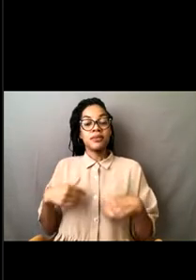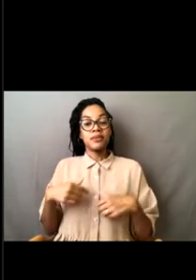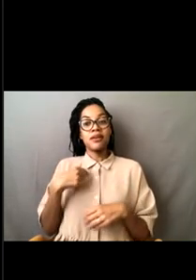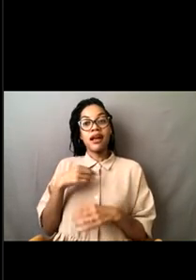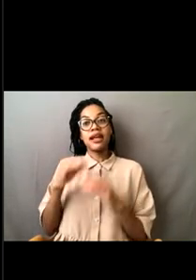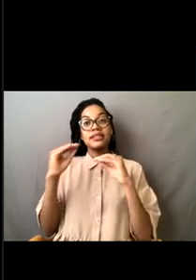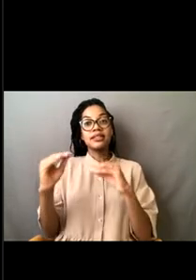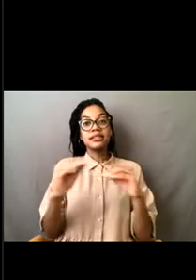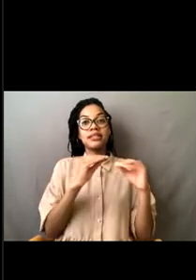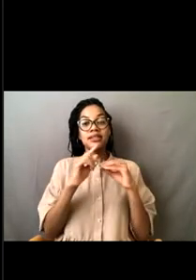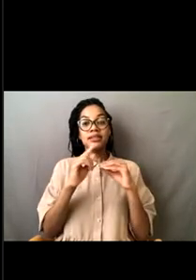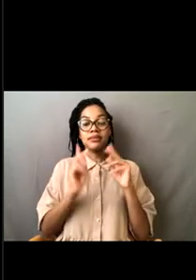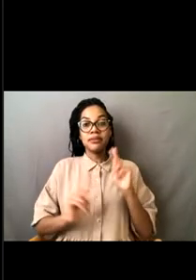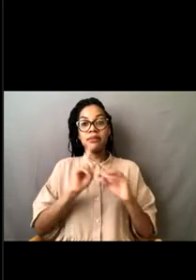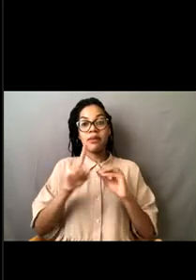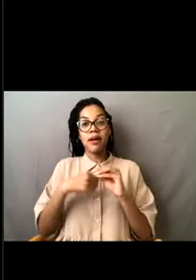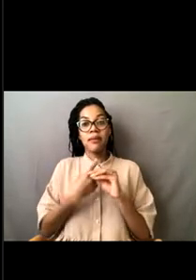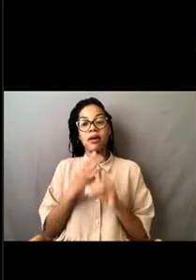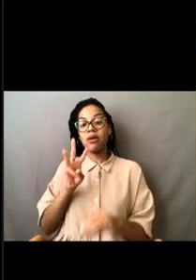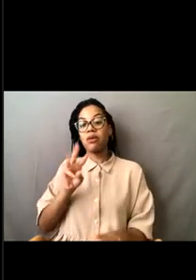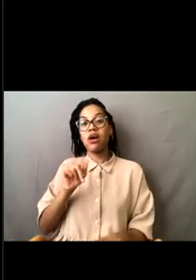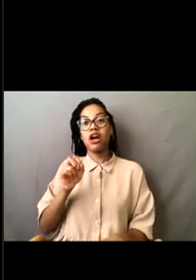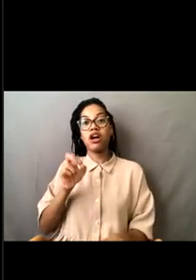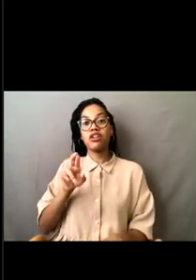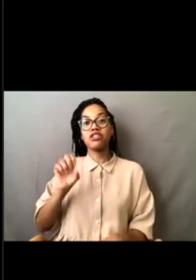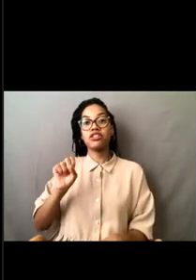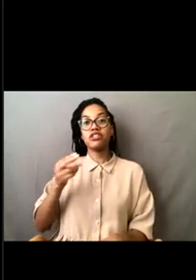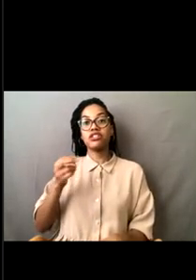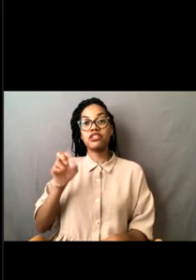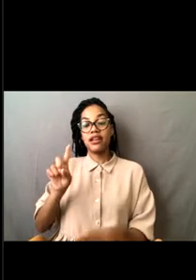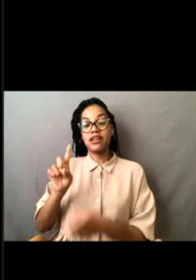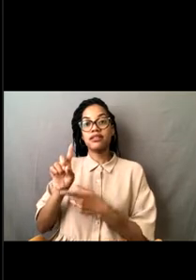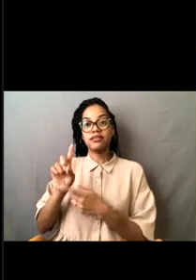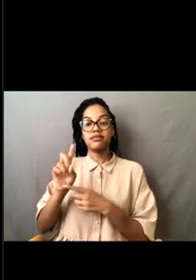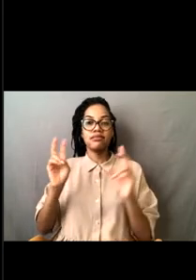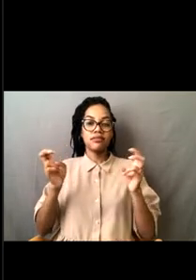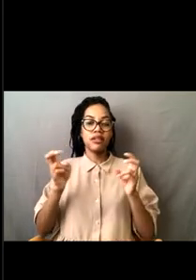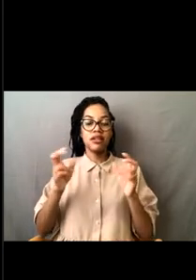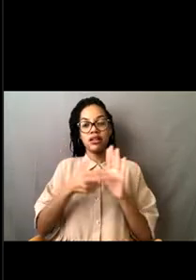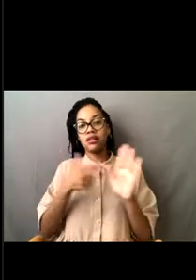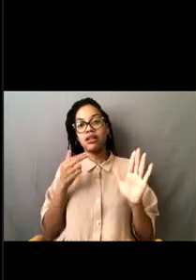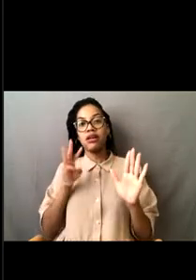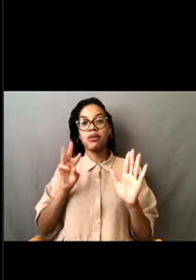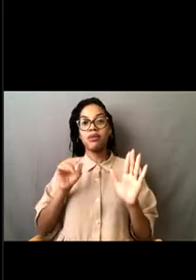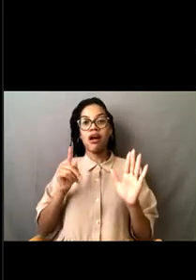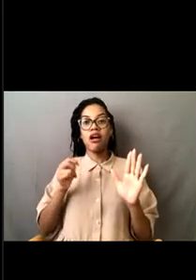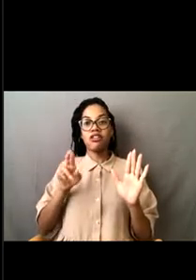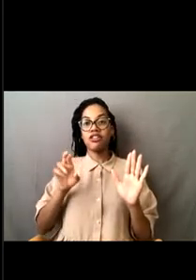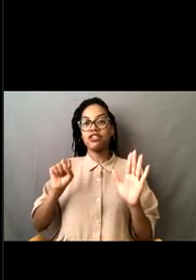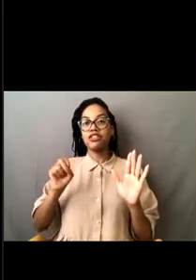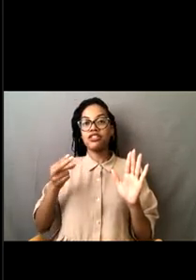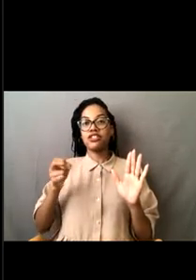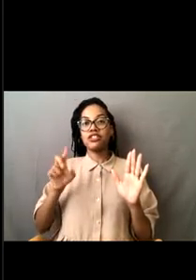My official title is watershed educator. And so with that, I'm going to pass over the floor